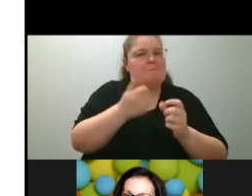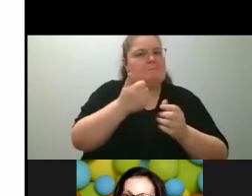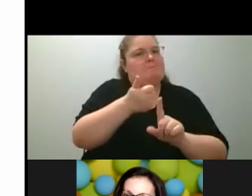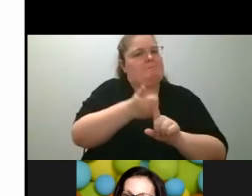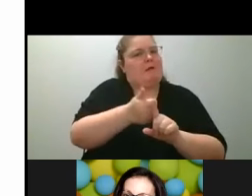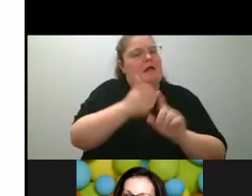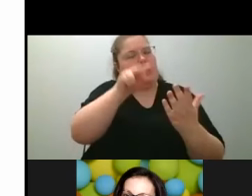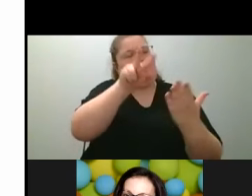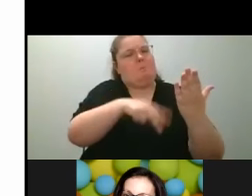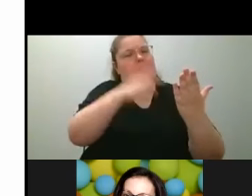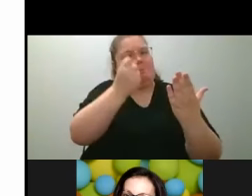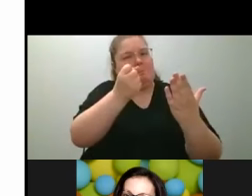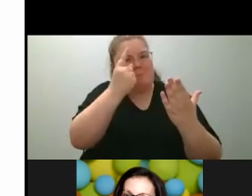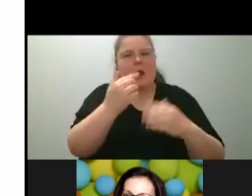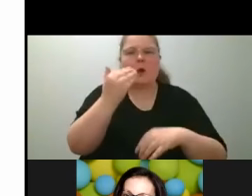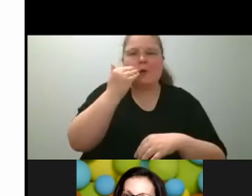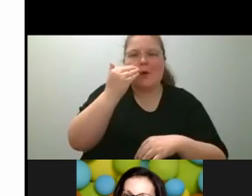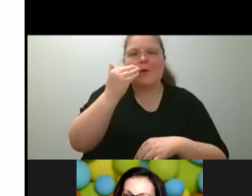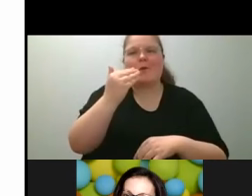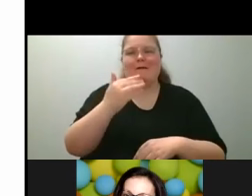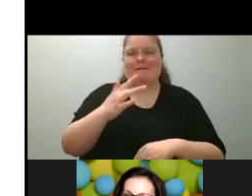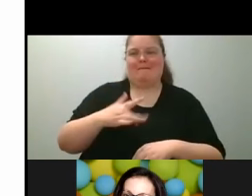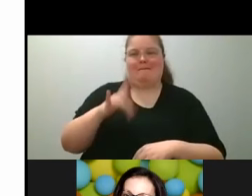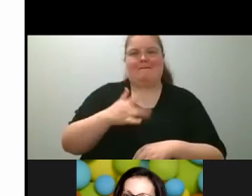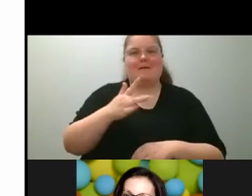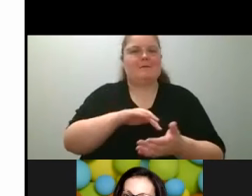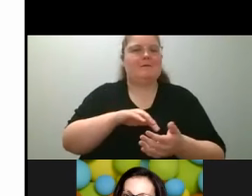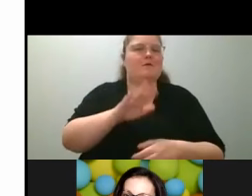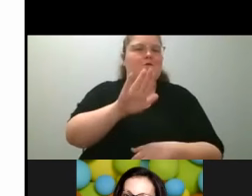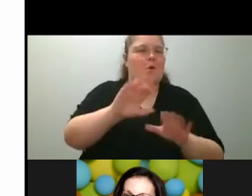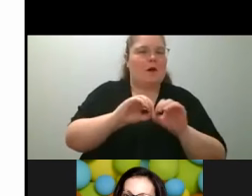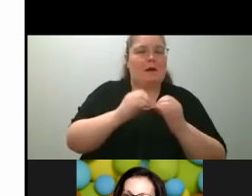who know the voice and the feel of the organization better than anyone else.